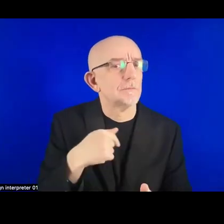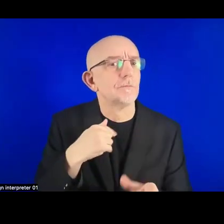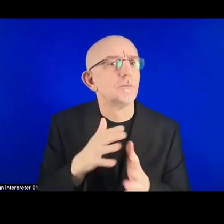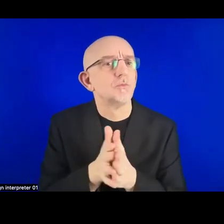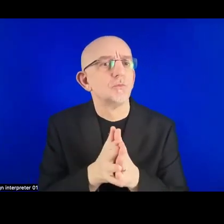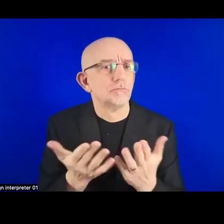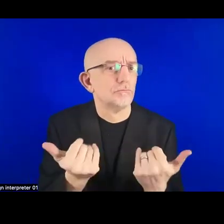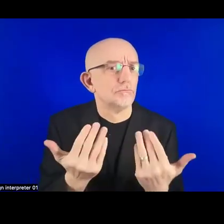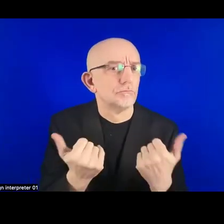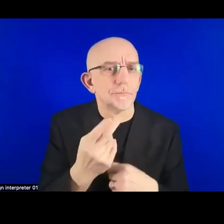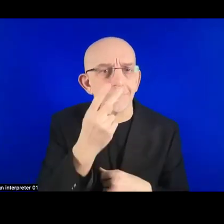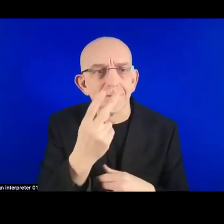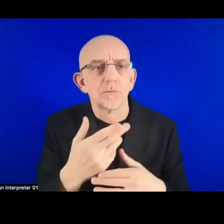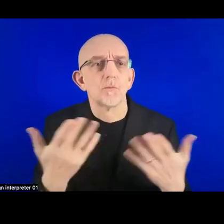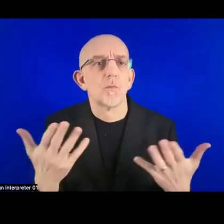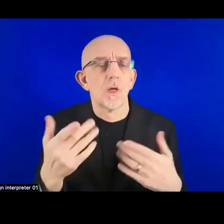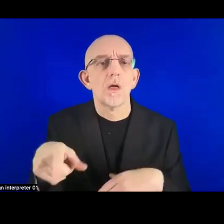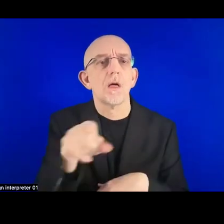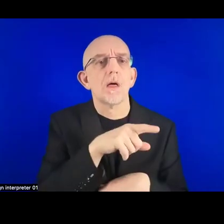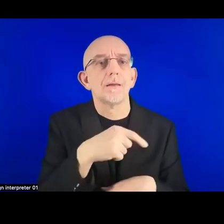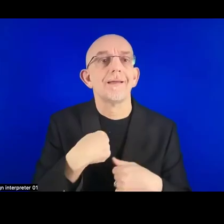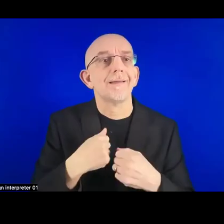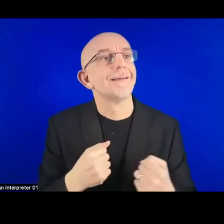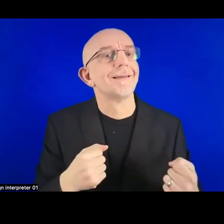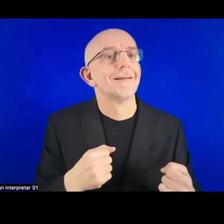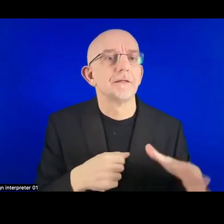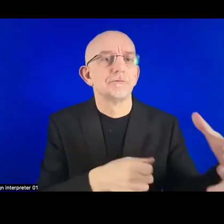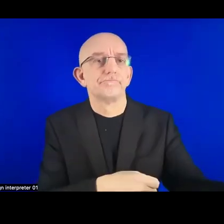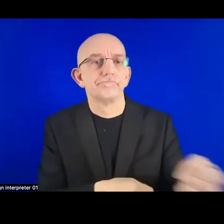policies that are gaining traction throughout the world can be addressed through a